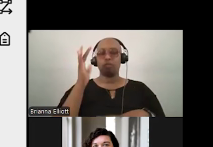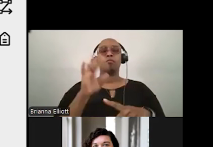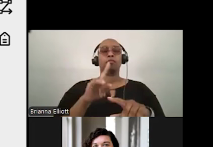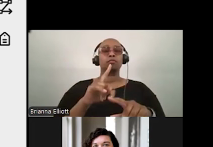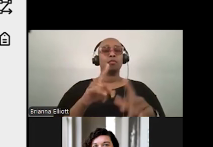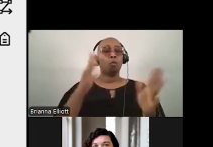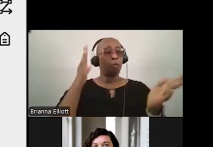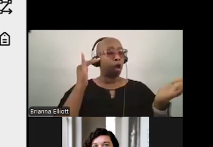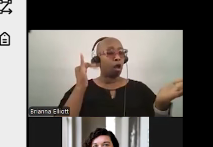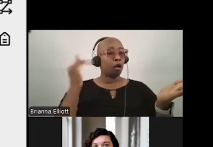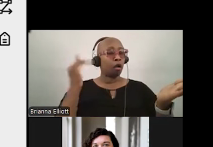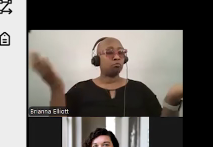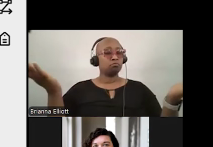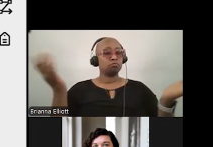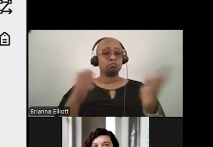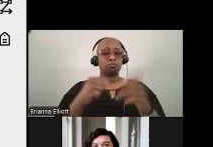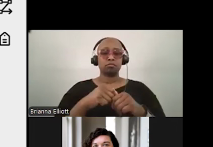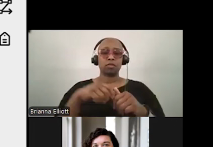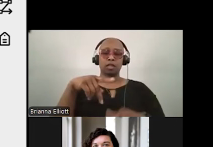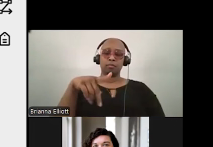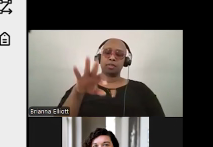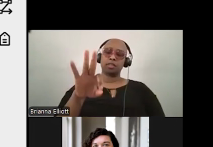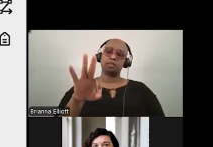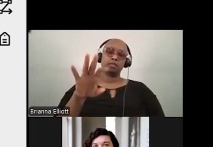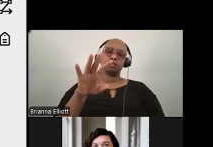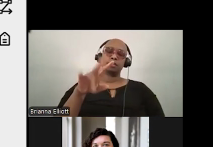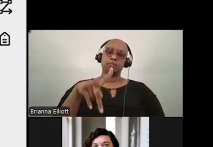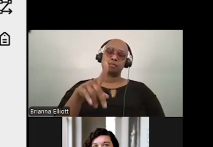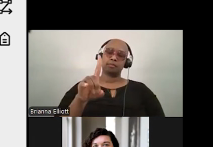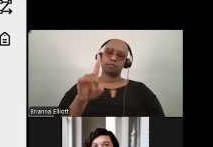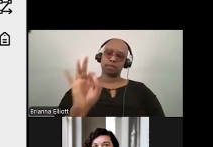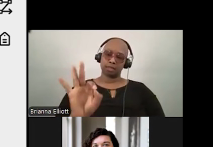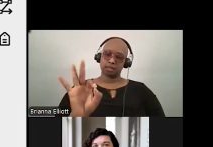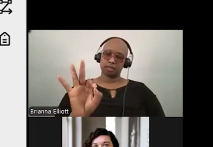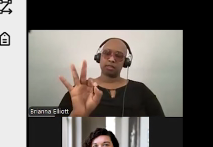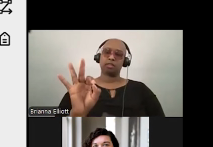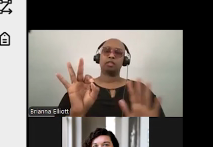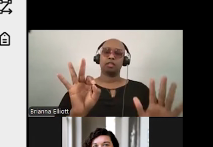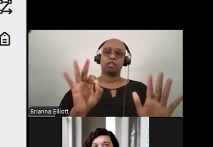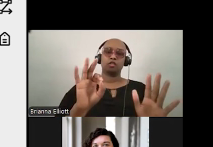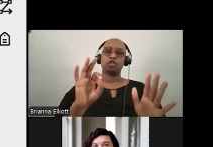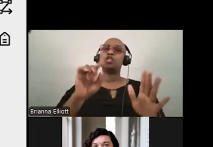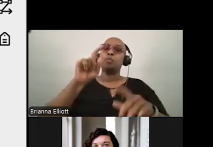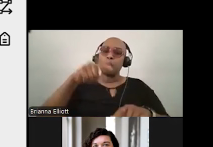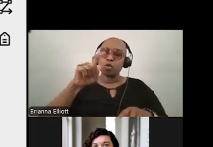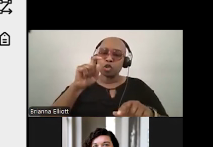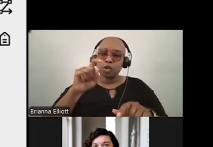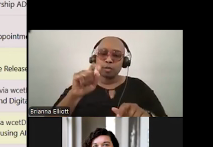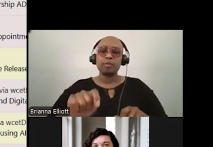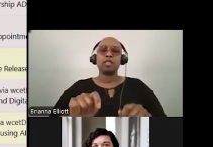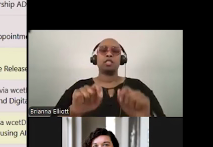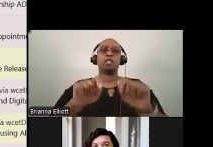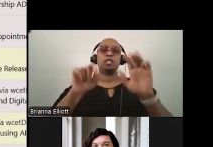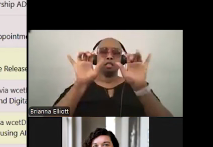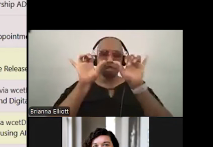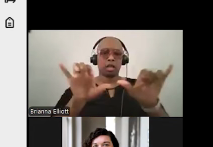is for a second. So PDFs are meant to be static documents, right? You're not supposed to be able